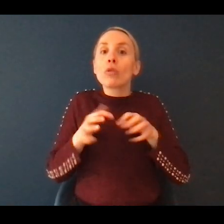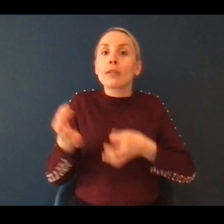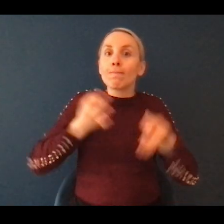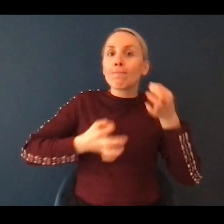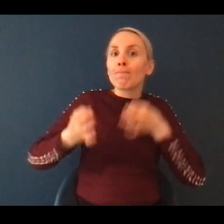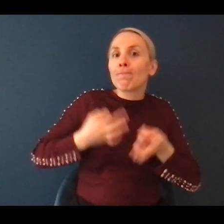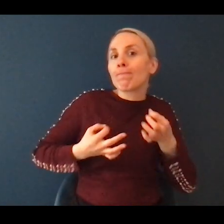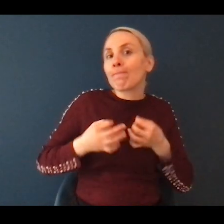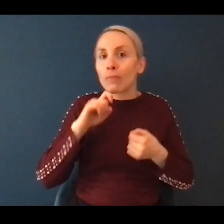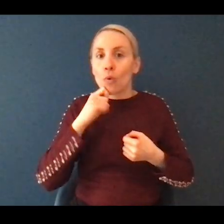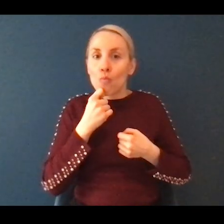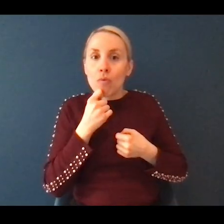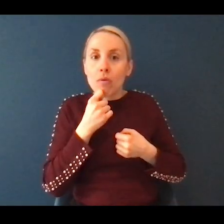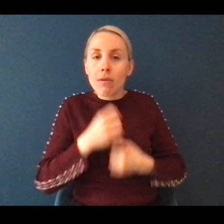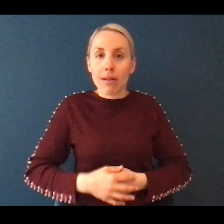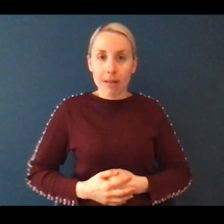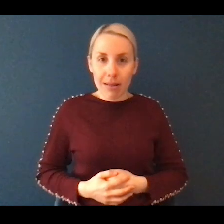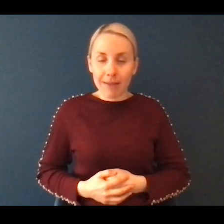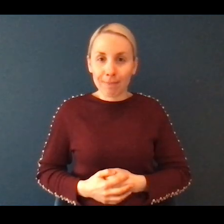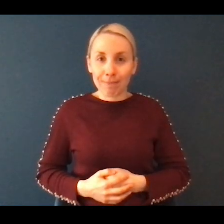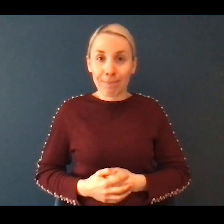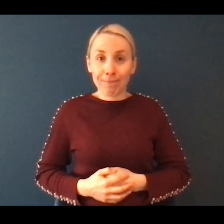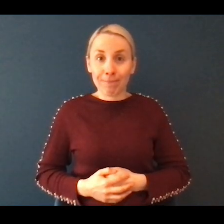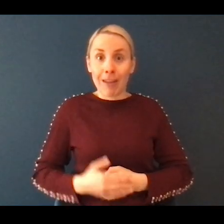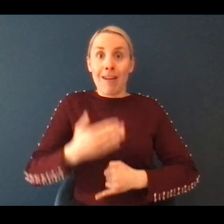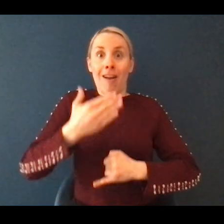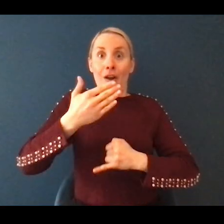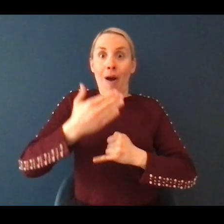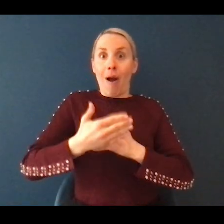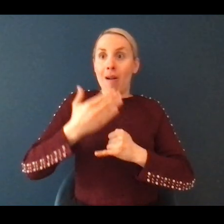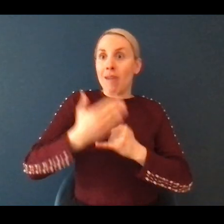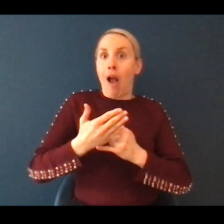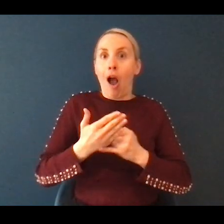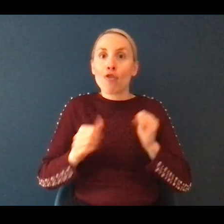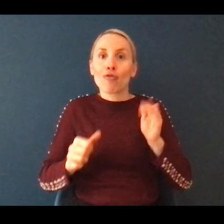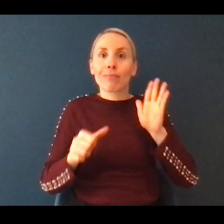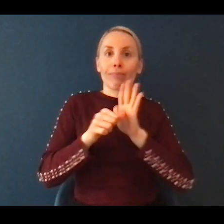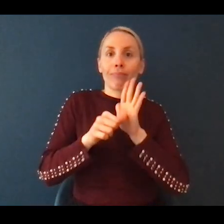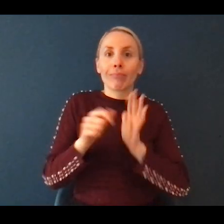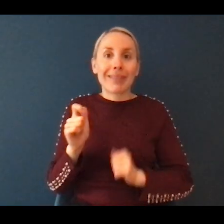up with any ideas around top tips that we could share with you to help you with your